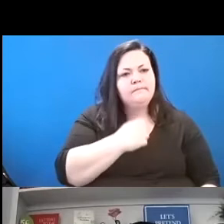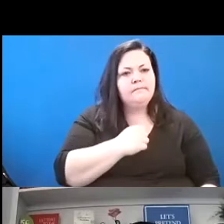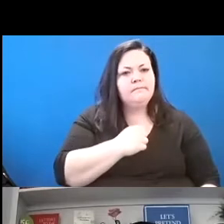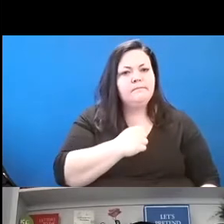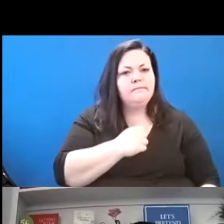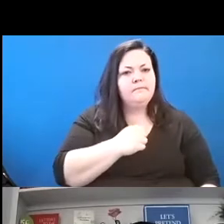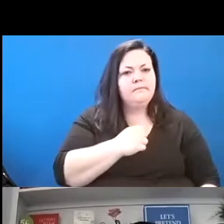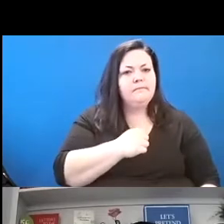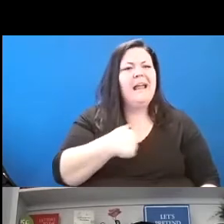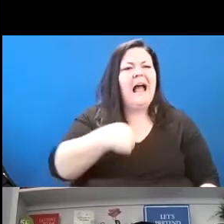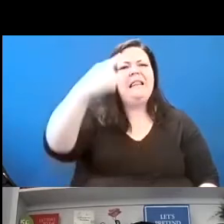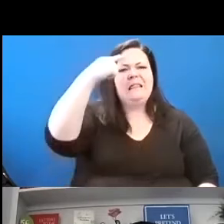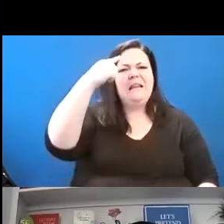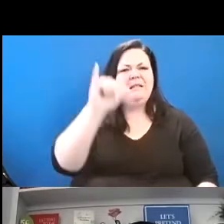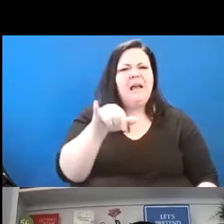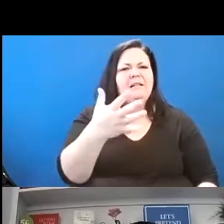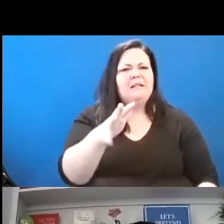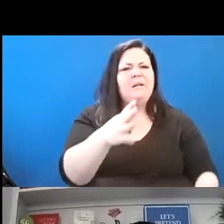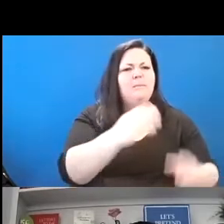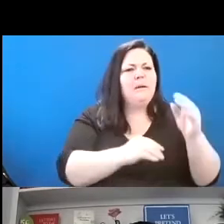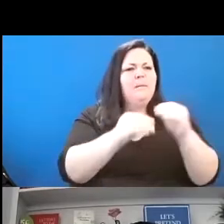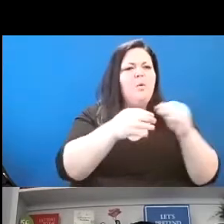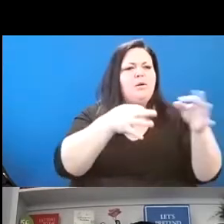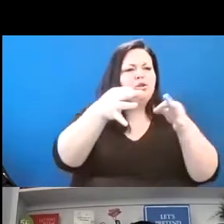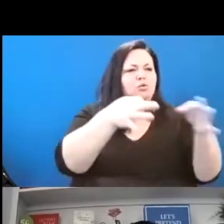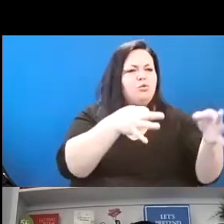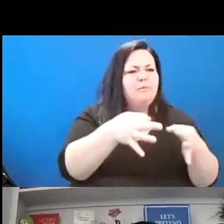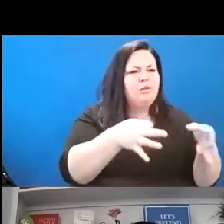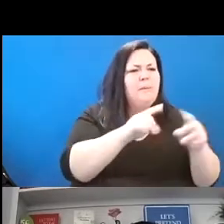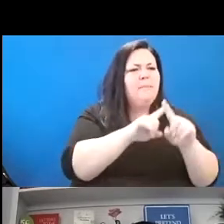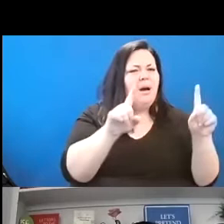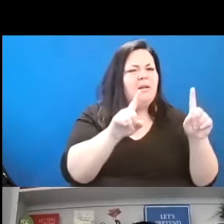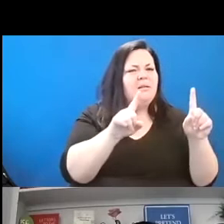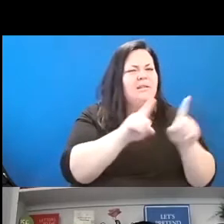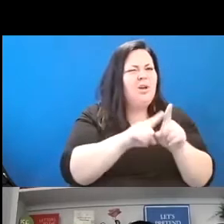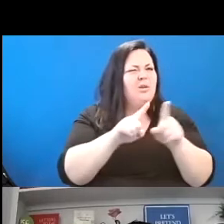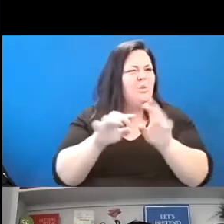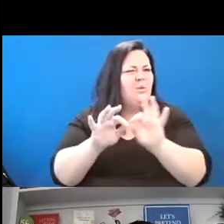i think it leans a little more towards description but it is it's also interpretive right i mean so